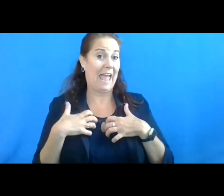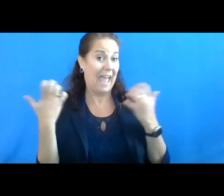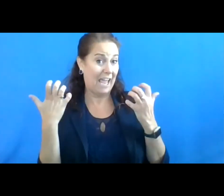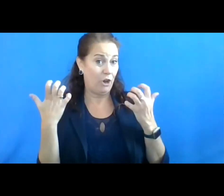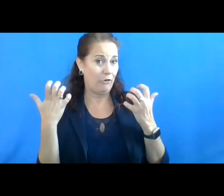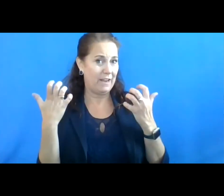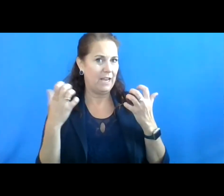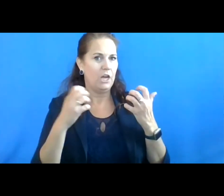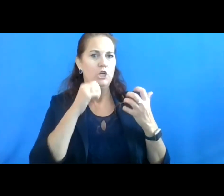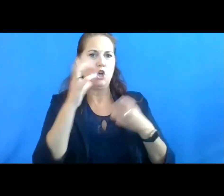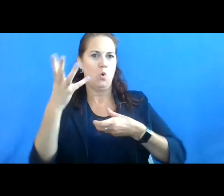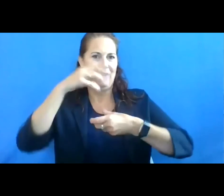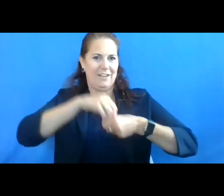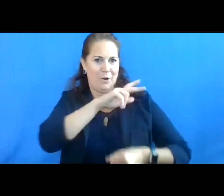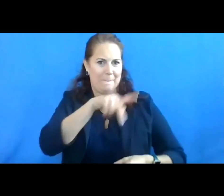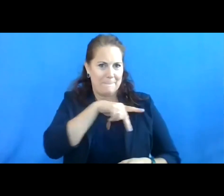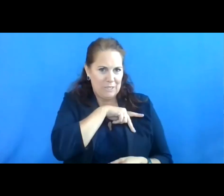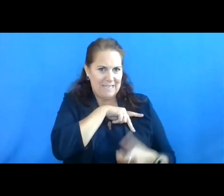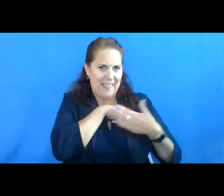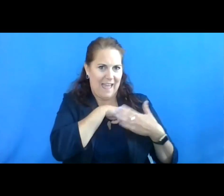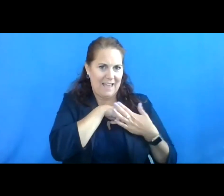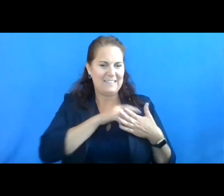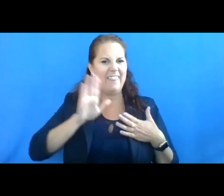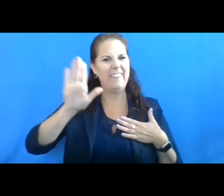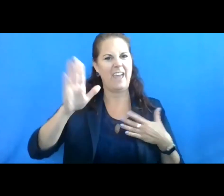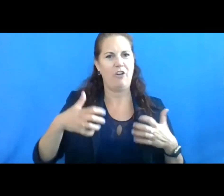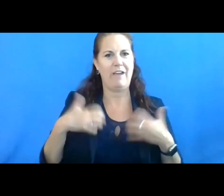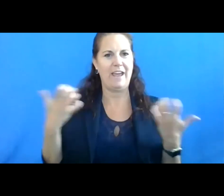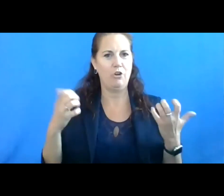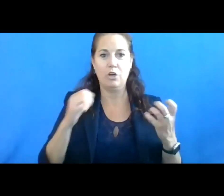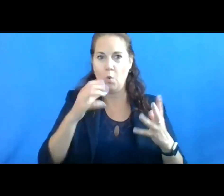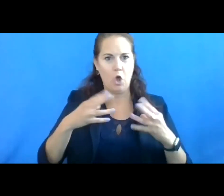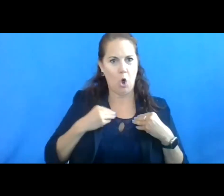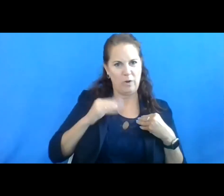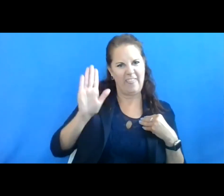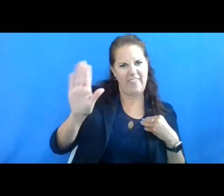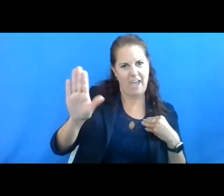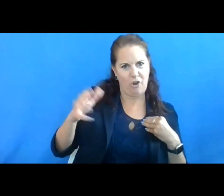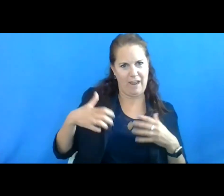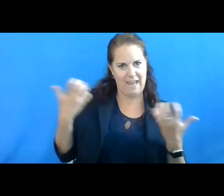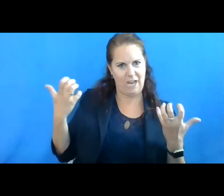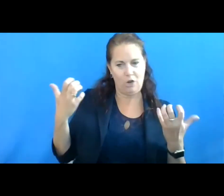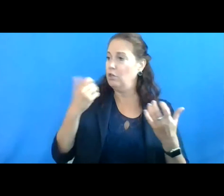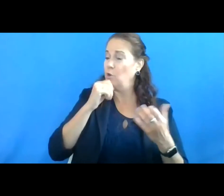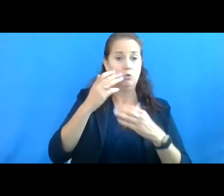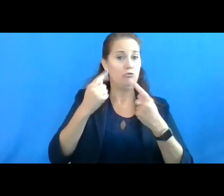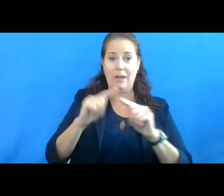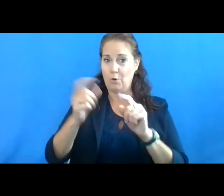it, don’t own it, don't try to understand it, you can’t fix it.